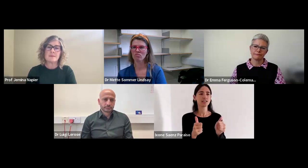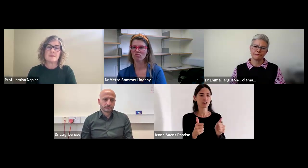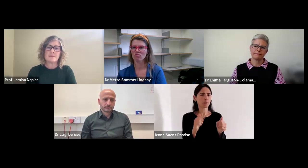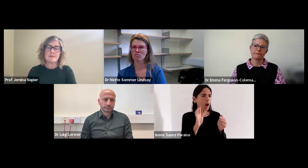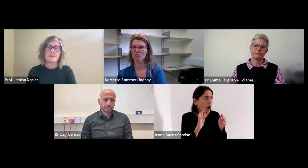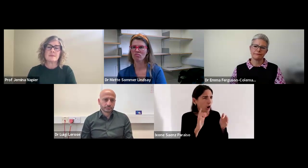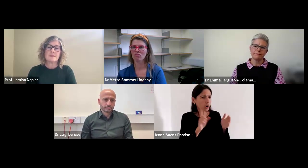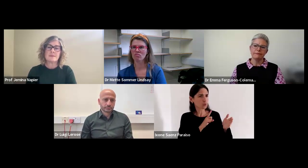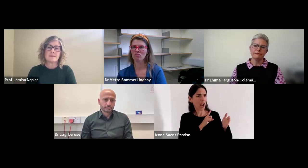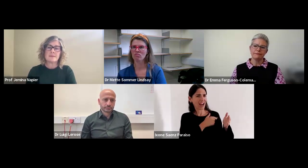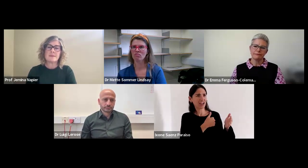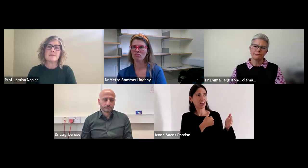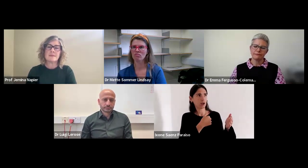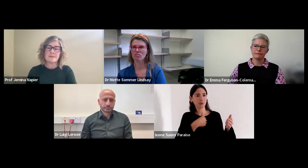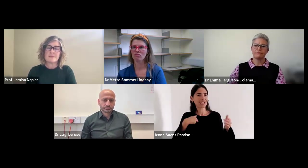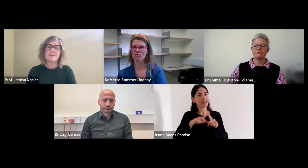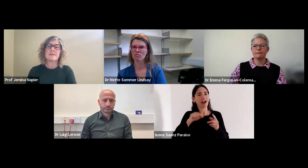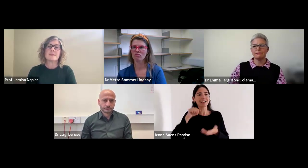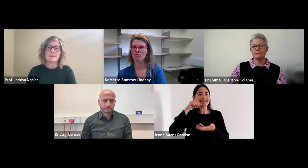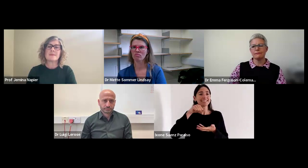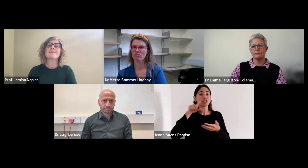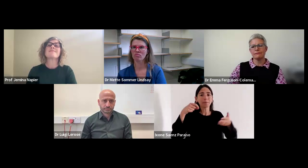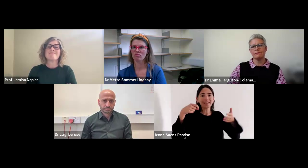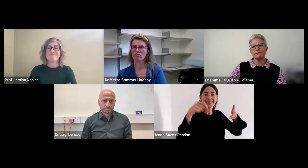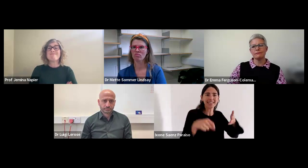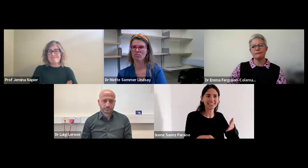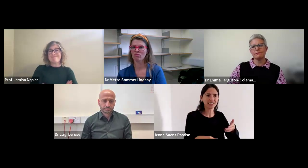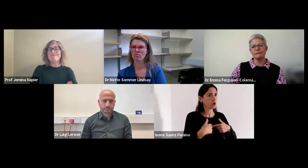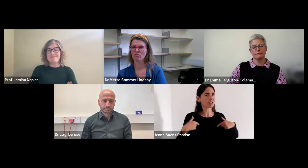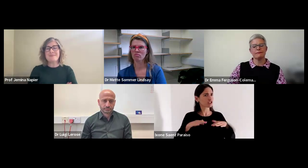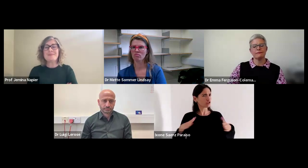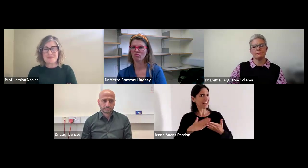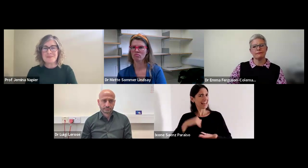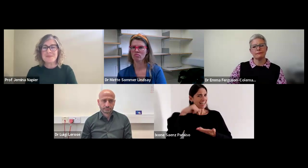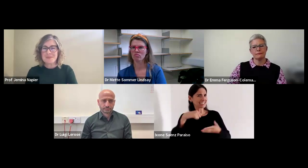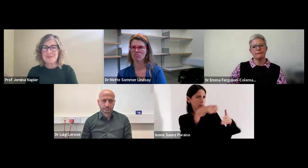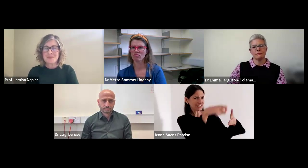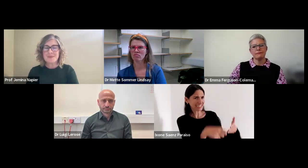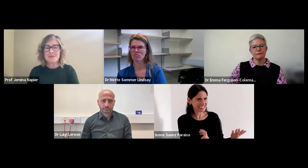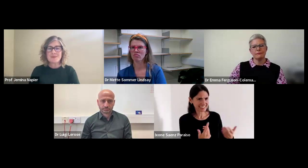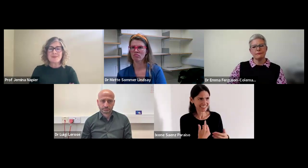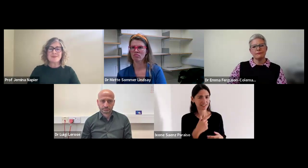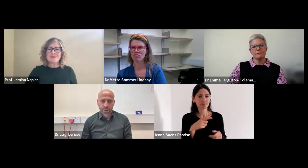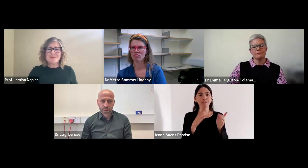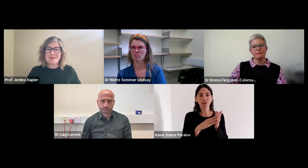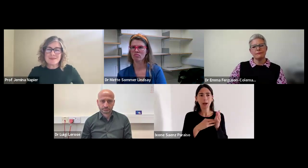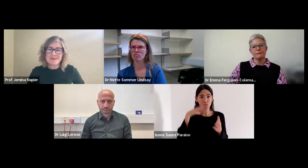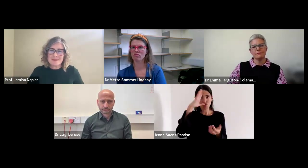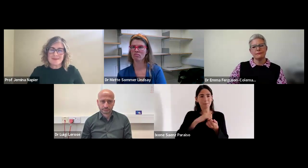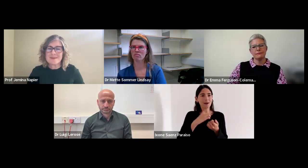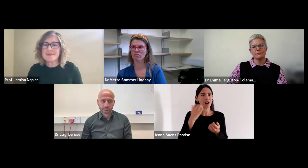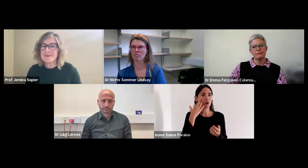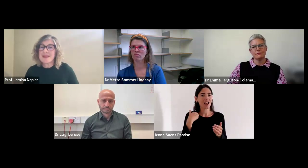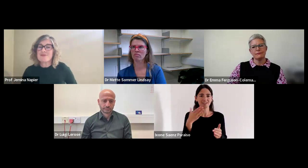a particular type of "that's a deaf person". And why should we would be a case to be ticked?